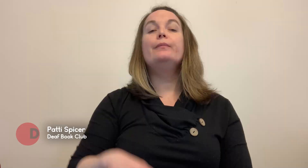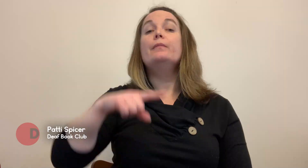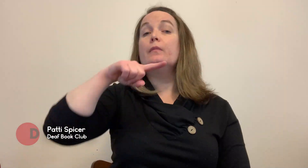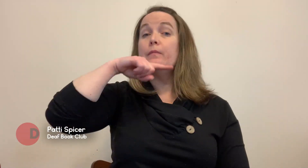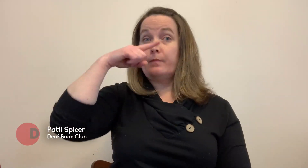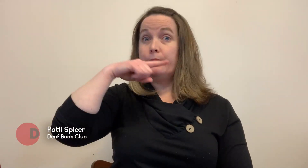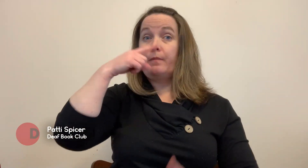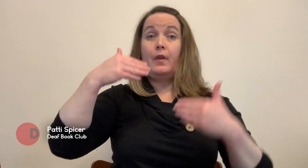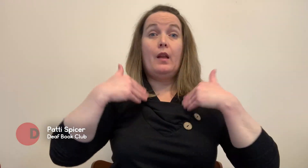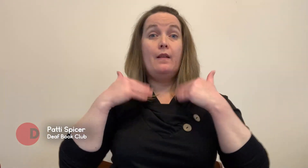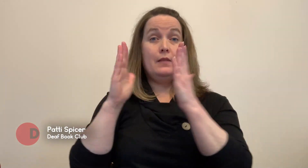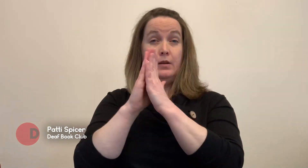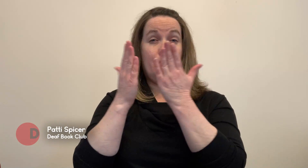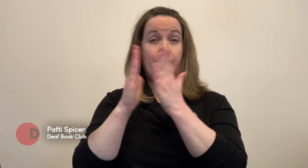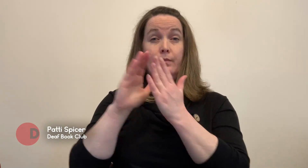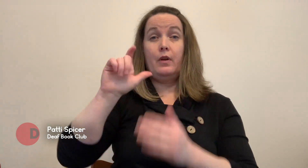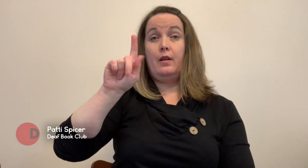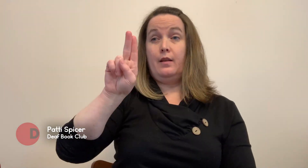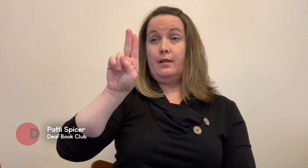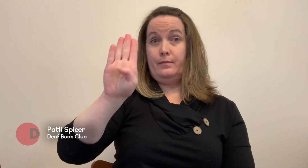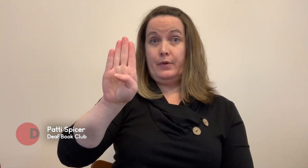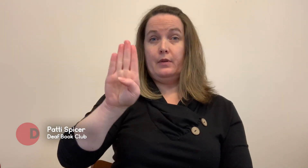[Patti]: Hearing people have Book Clubs.